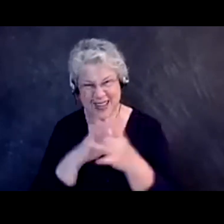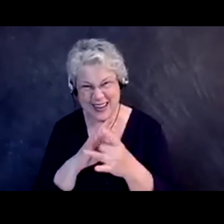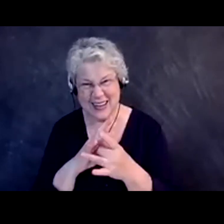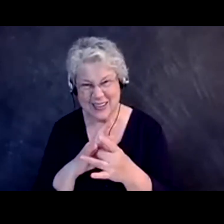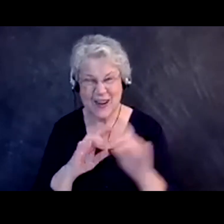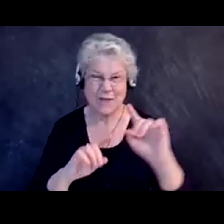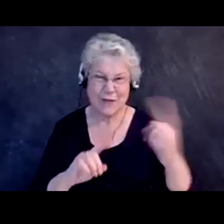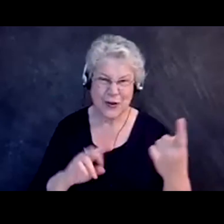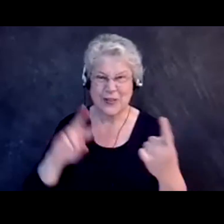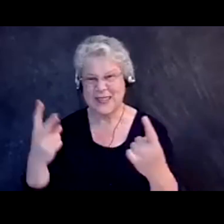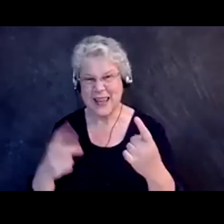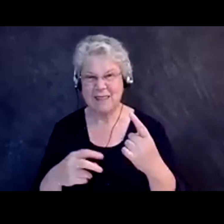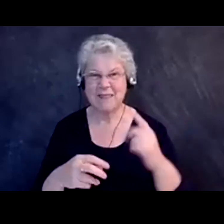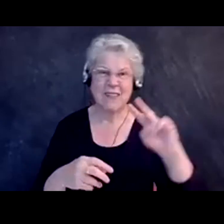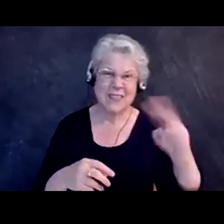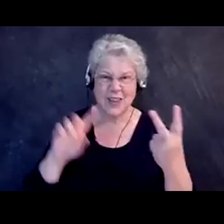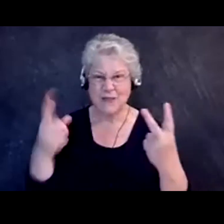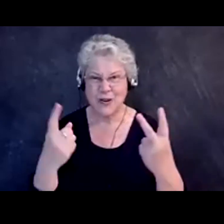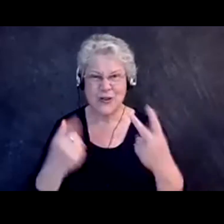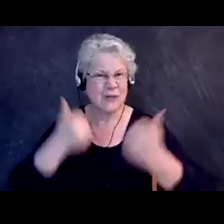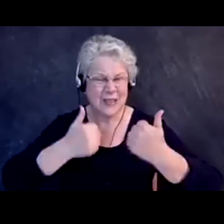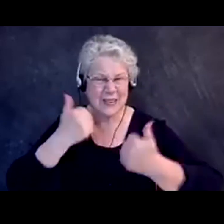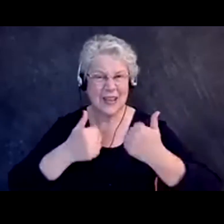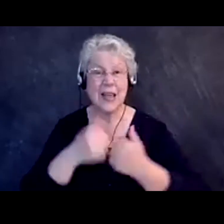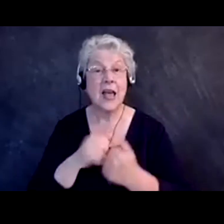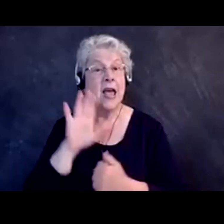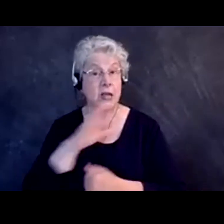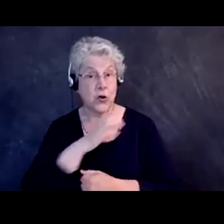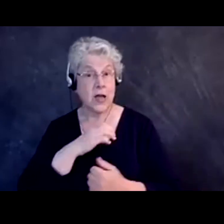if your council is willing to watch some of these videos, then definitely have them watch them.